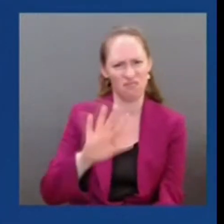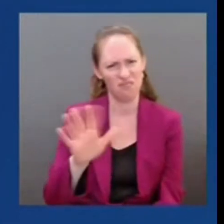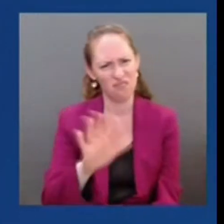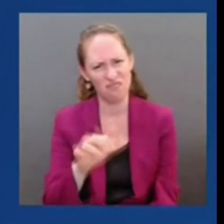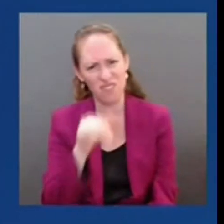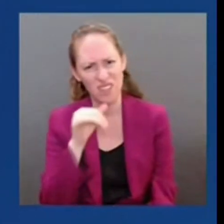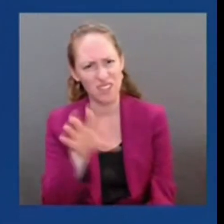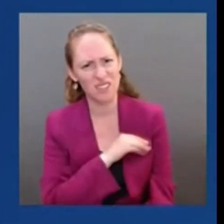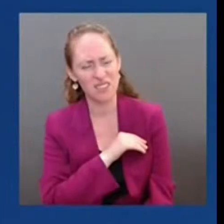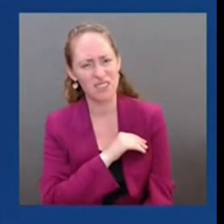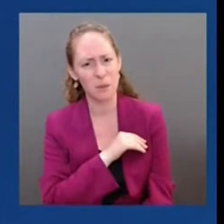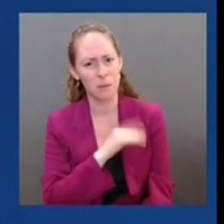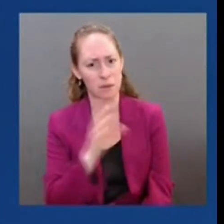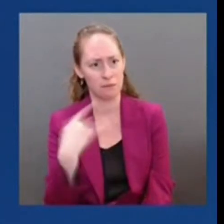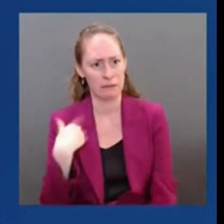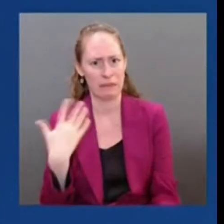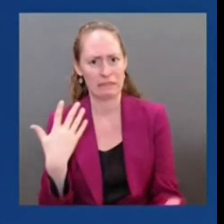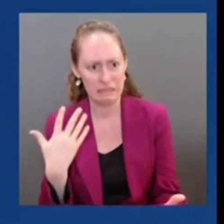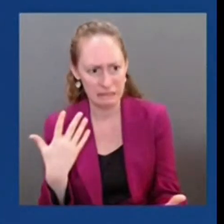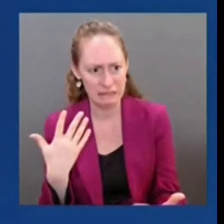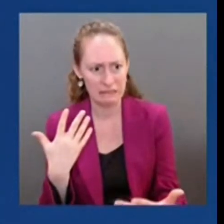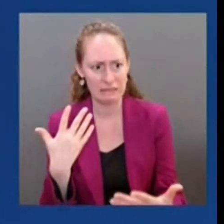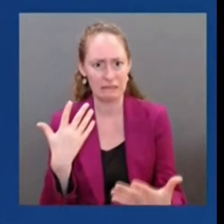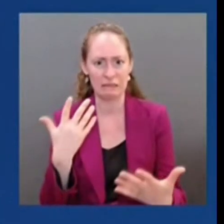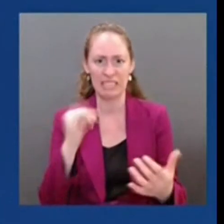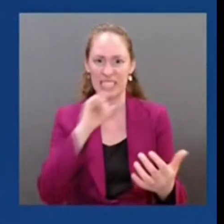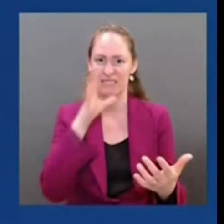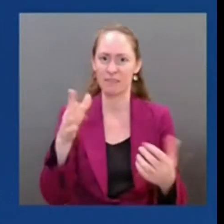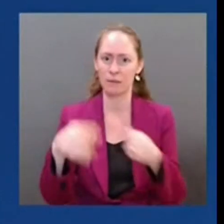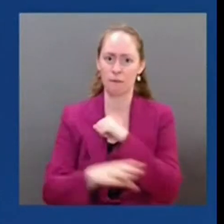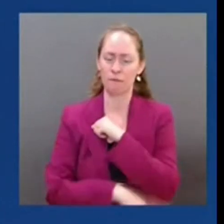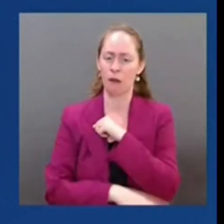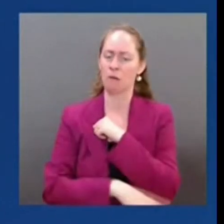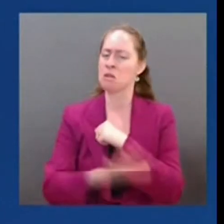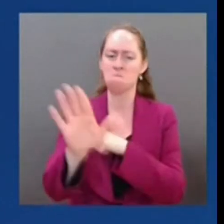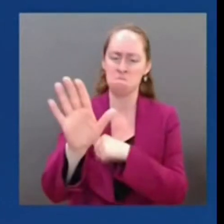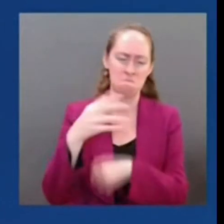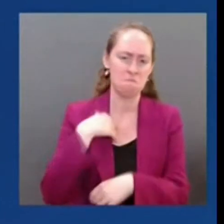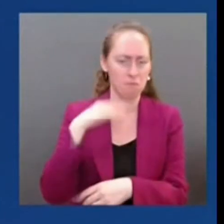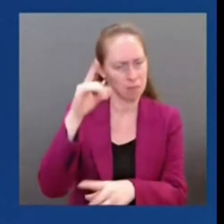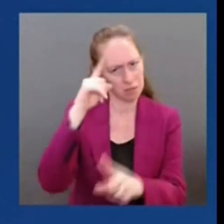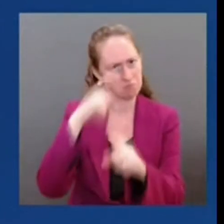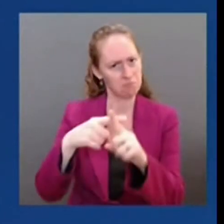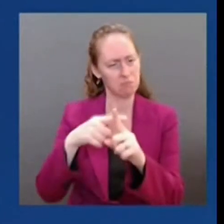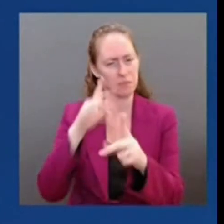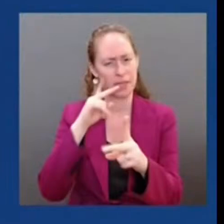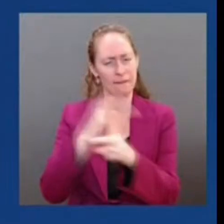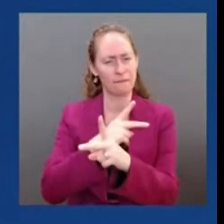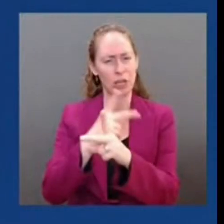ACCEPTABLE FOR US AND THE ADMINISTRATION TO GO INTO THE FALL AND WINTER WITH ZERO VACCINES.